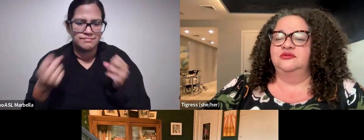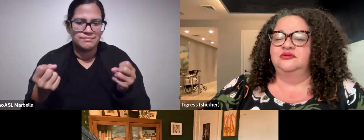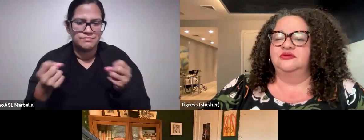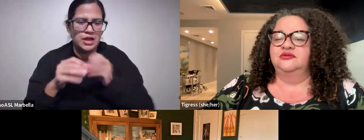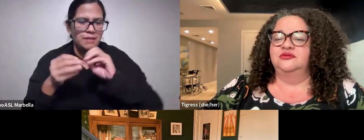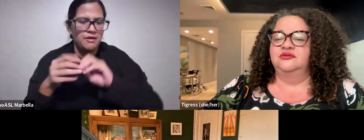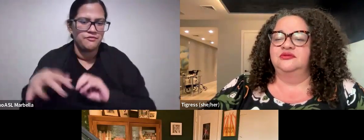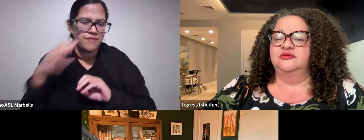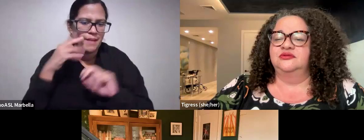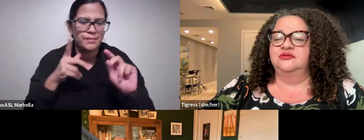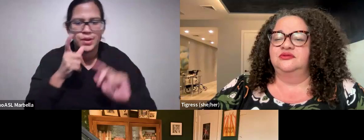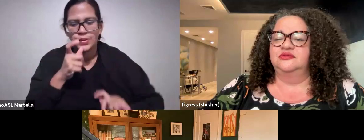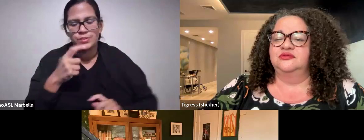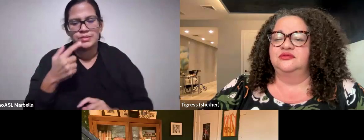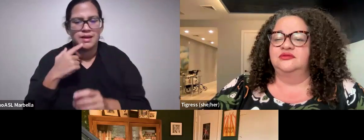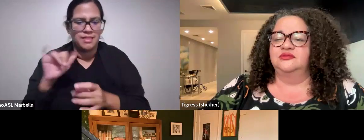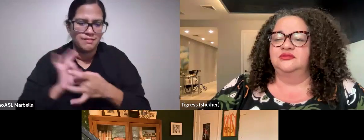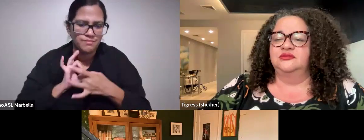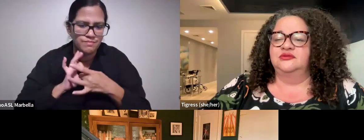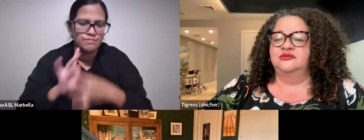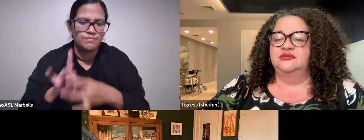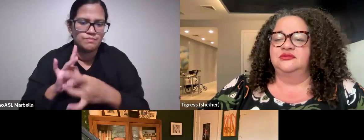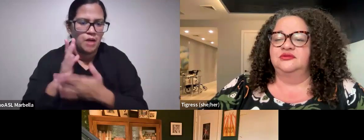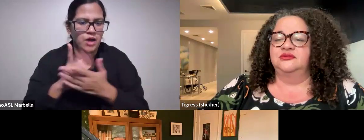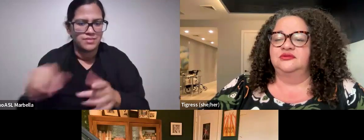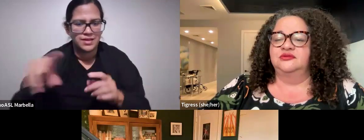there were parts of this that really resonated with me, not because they were new to me, but because it was new.